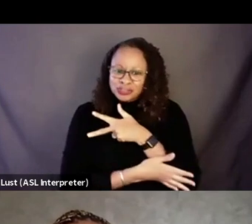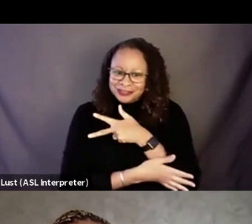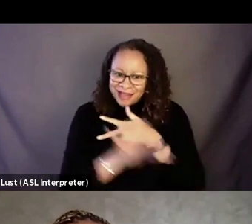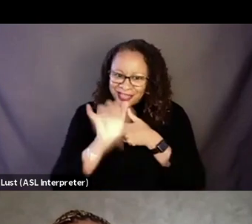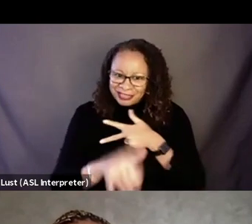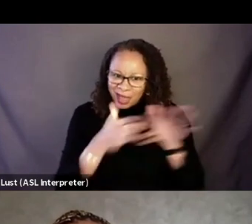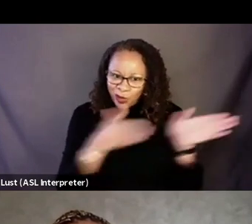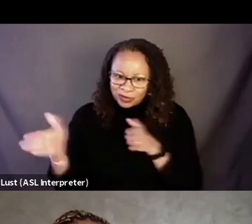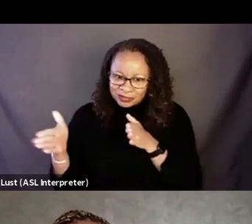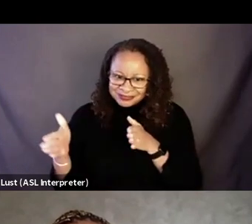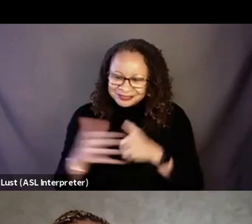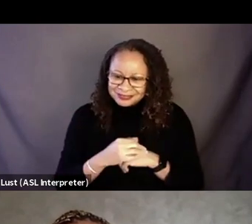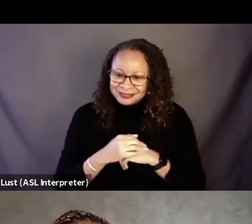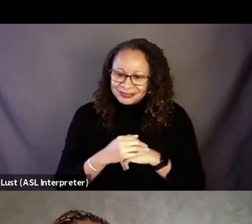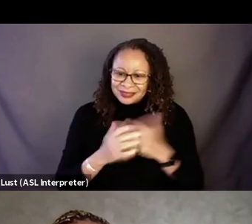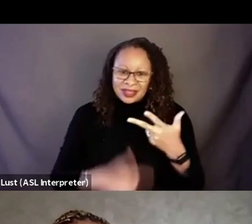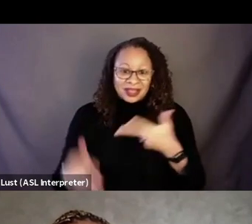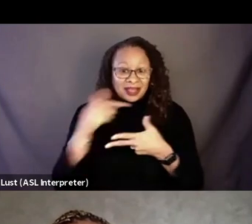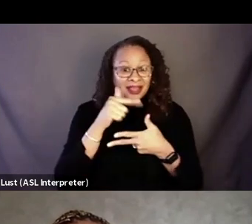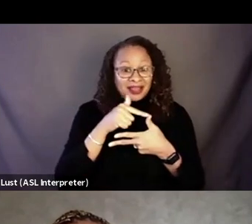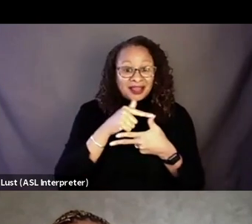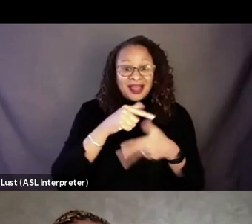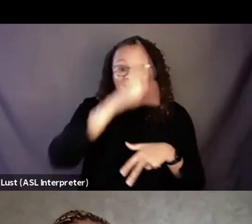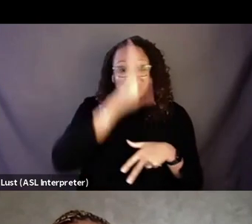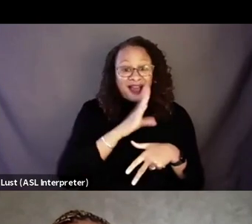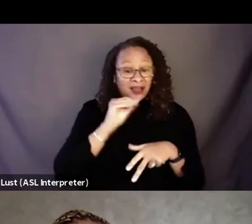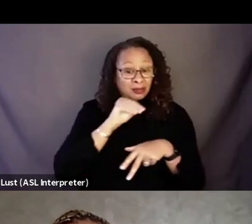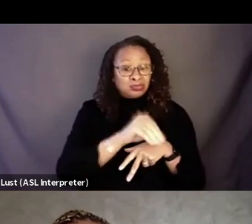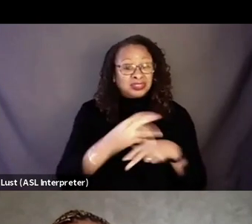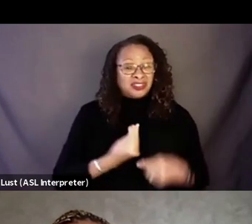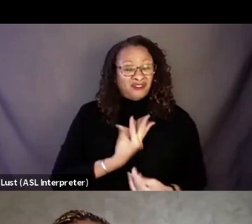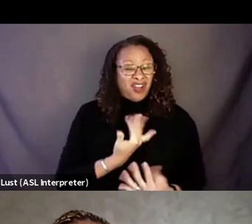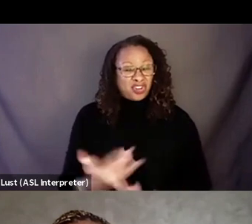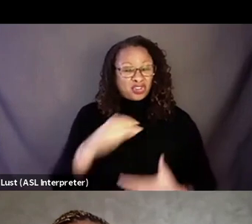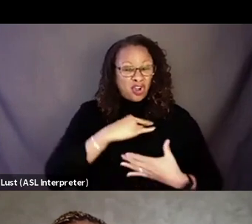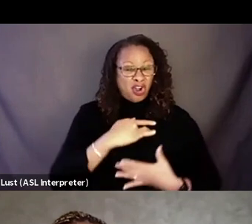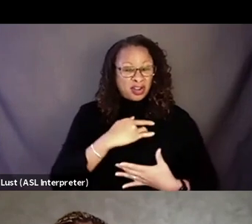because then God puts this burning fire in your heart and you want to take care of your children and you want to